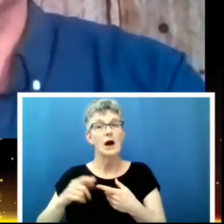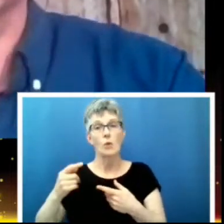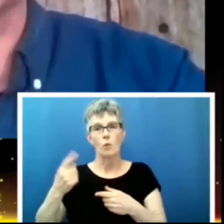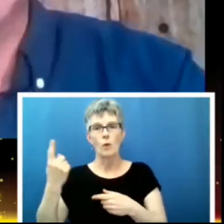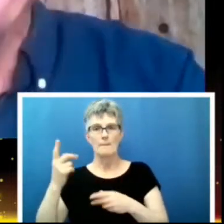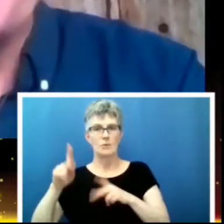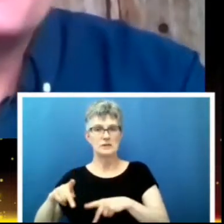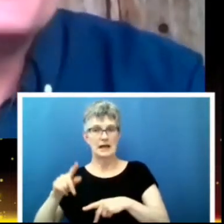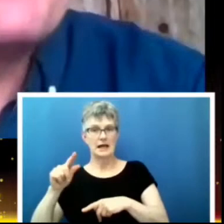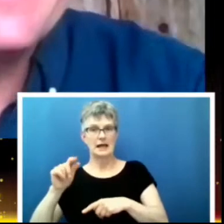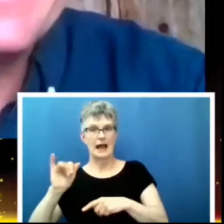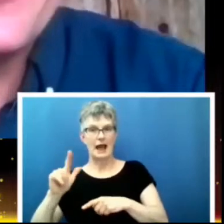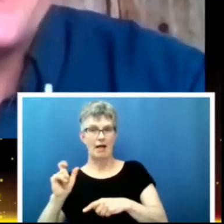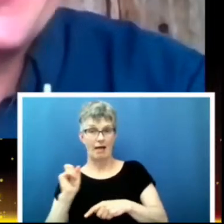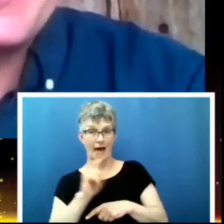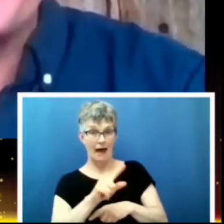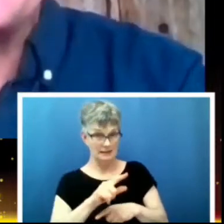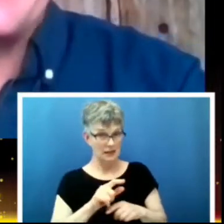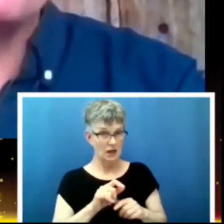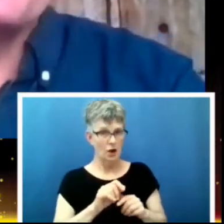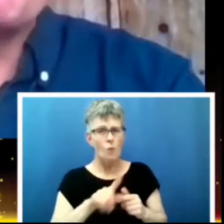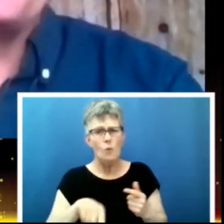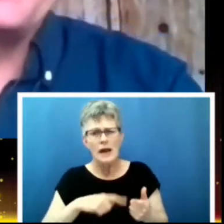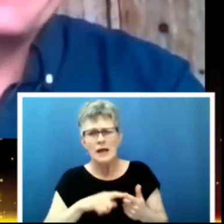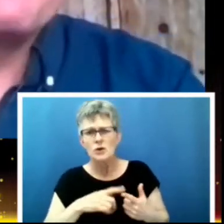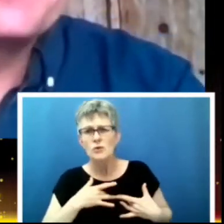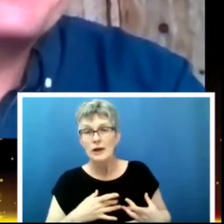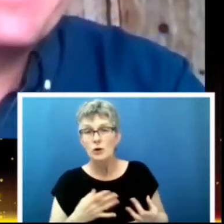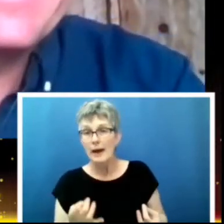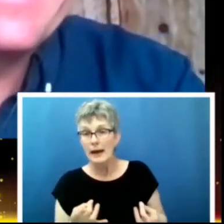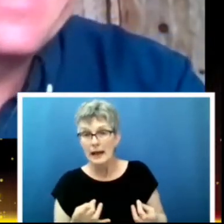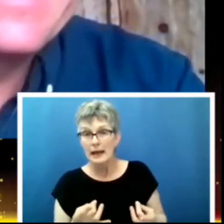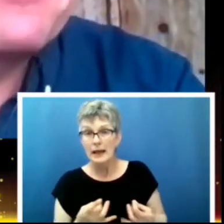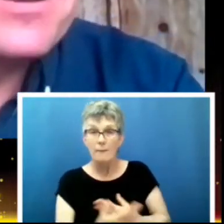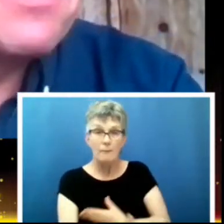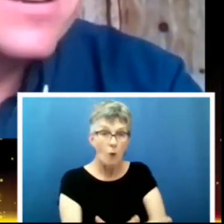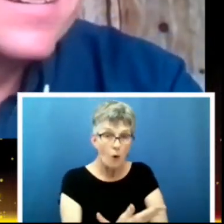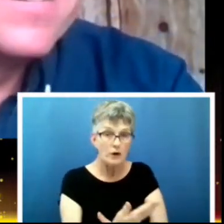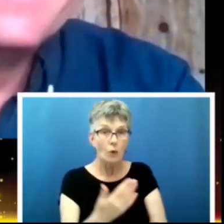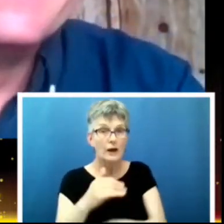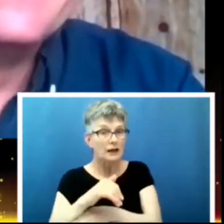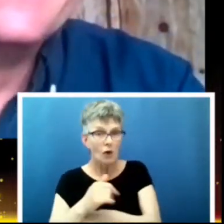I mean, I don't know who meditates all day, everyday but boy that must be an enlightening way to be.